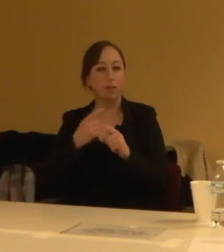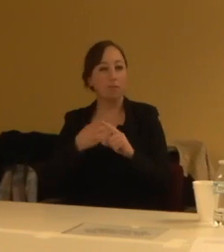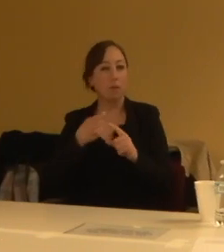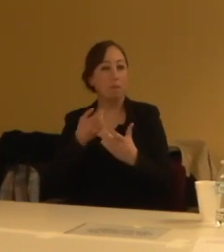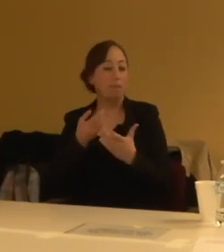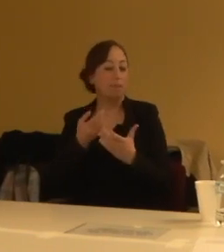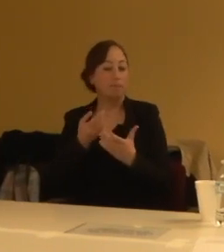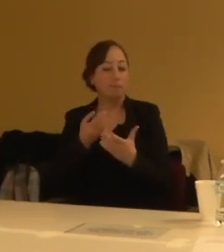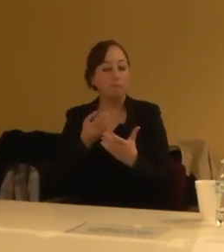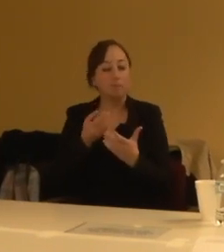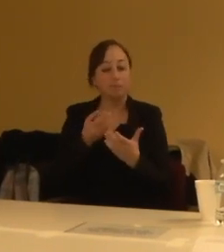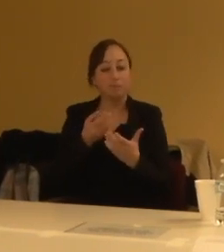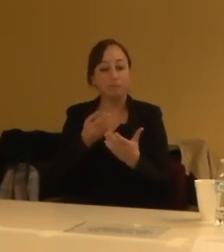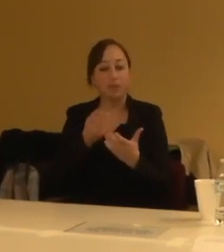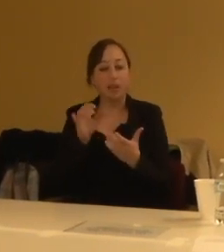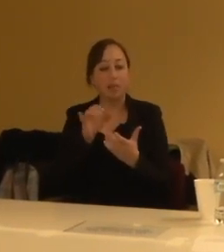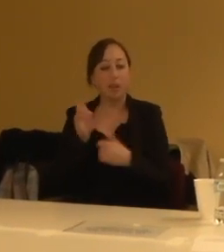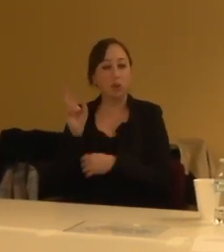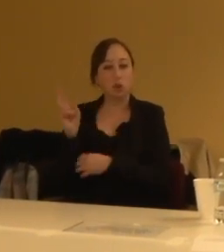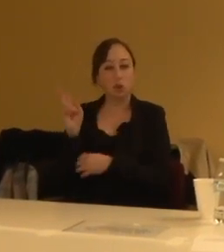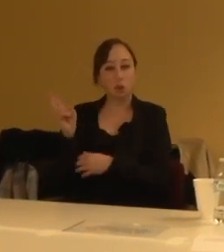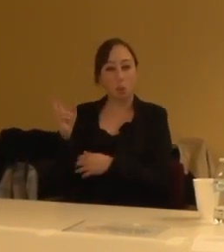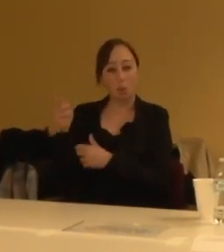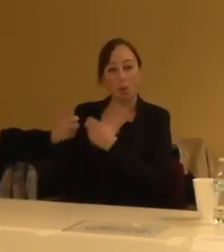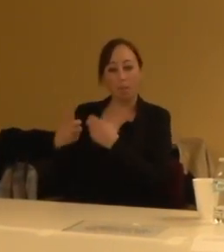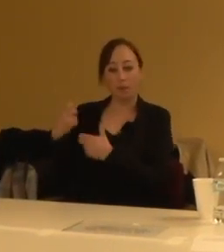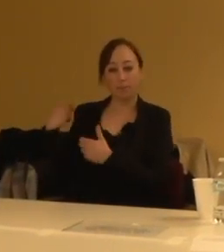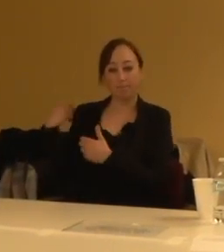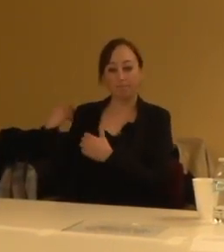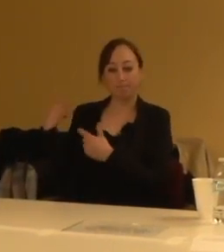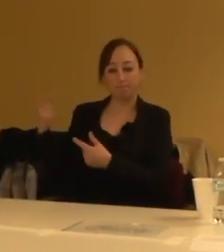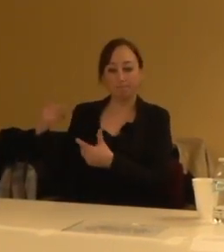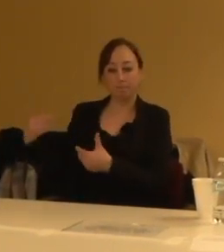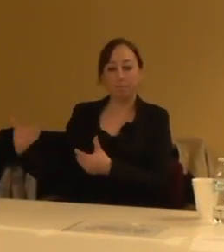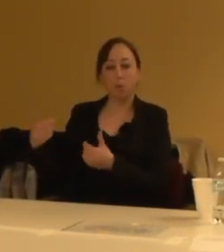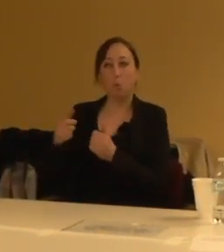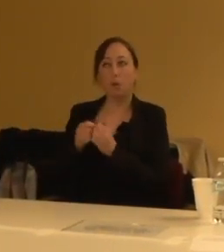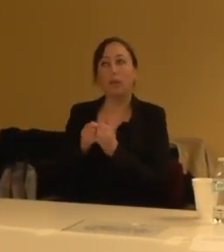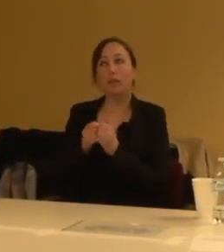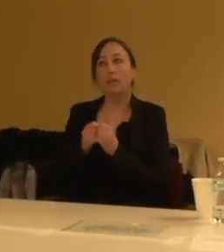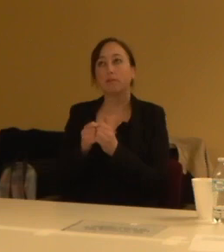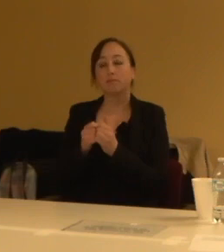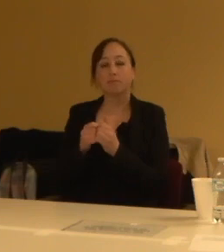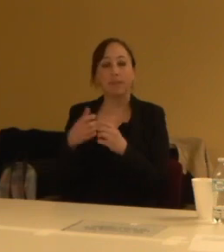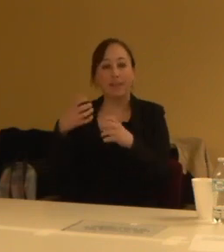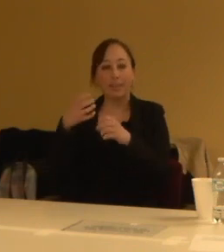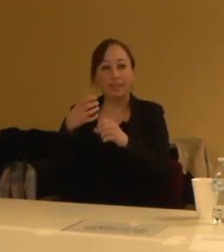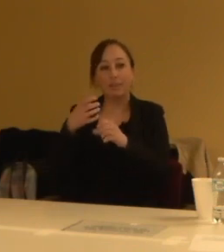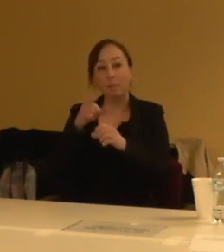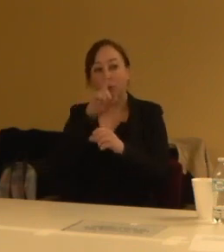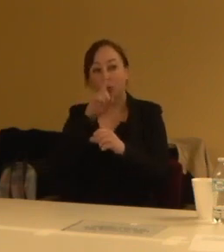thinking about the kind of historical problems that has existed with the pipeline in terms of getting new works into full production.